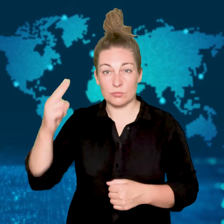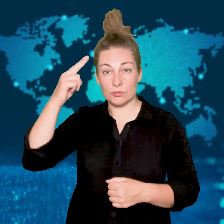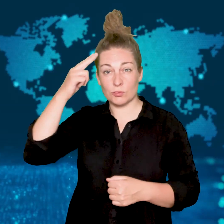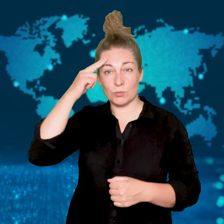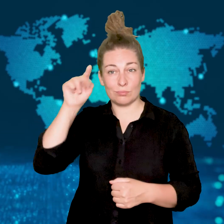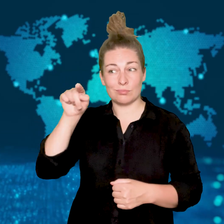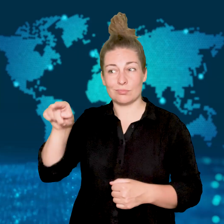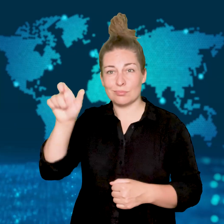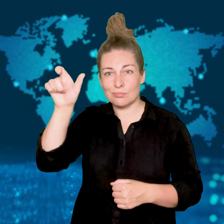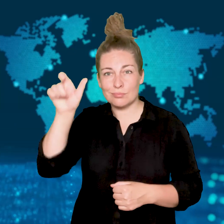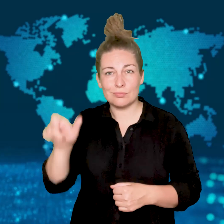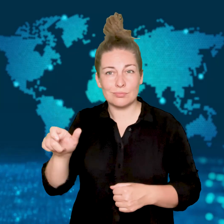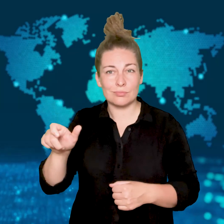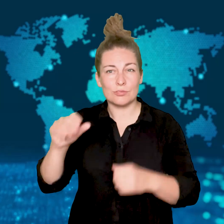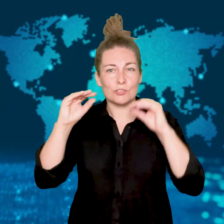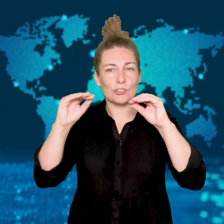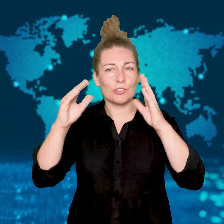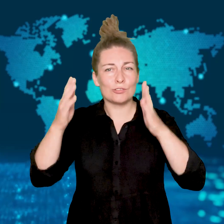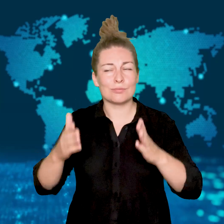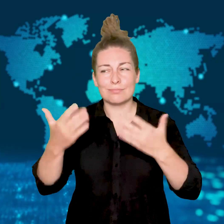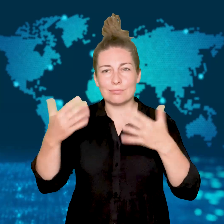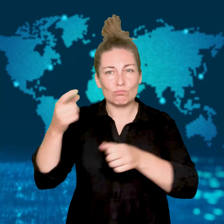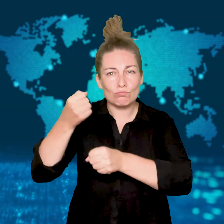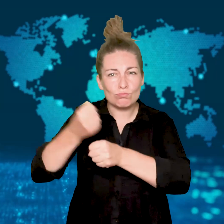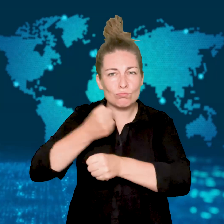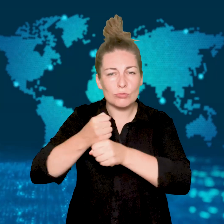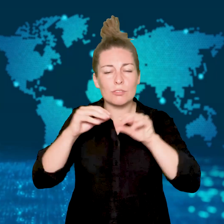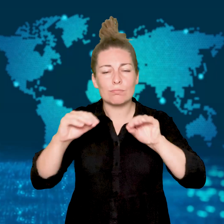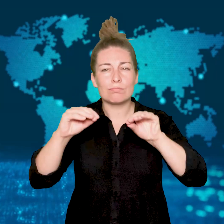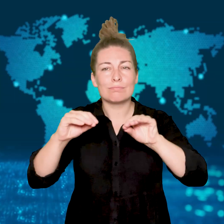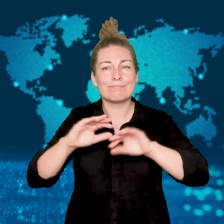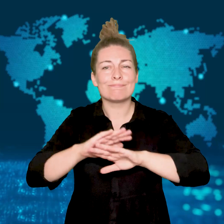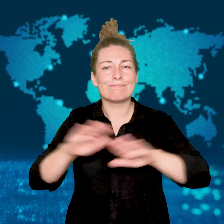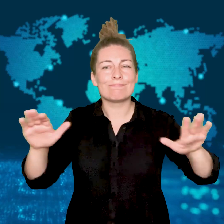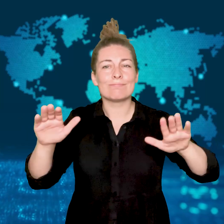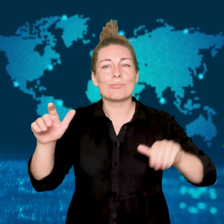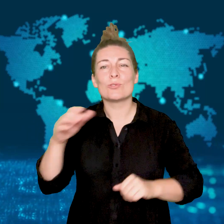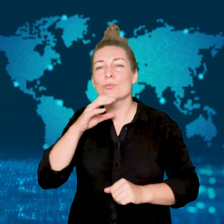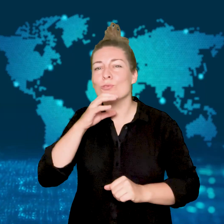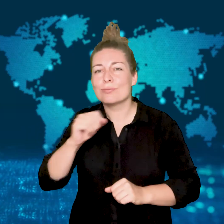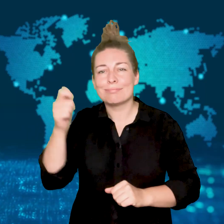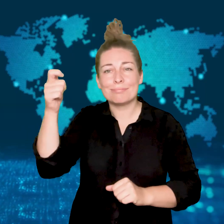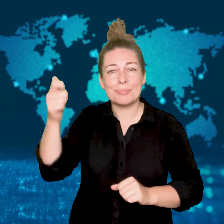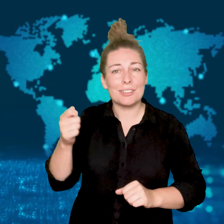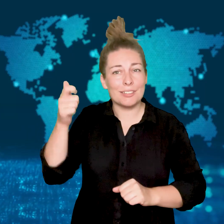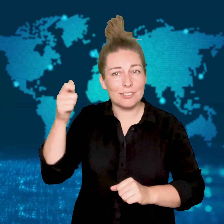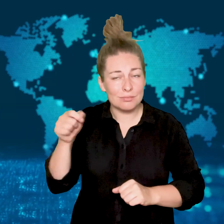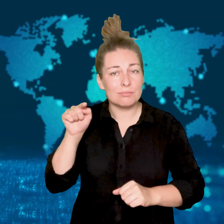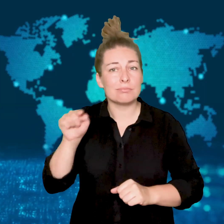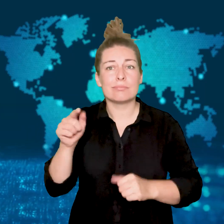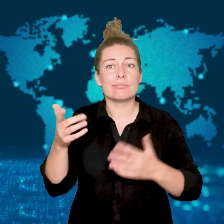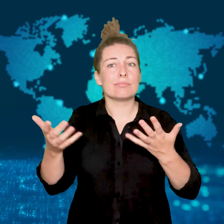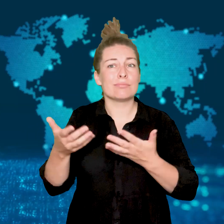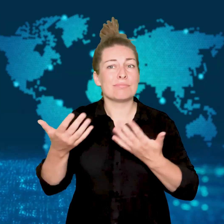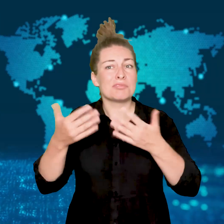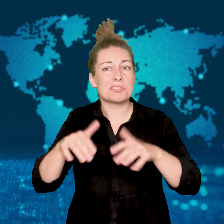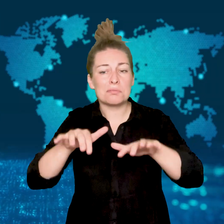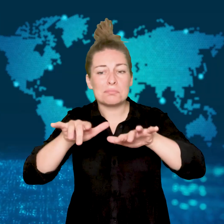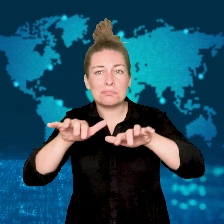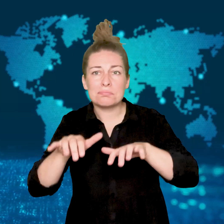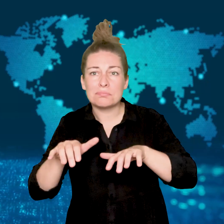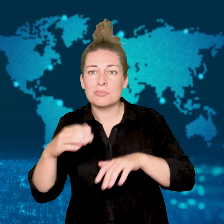[MONIKA]: A retired teacher in Saudi Arabia has been sentenced to